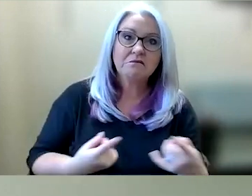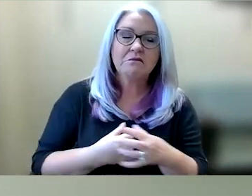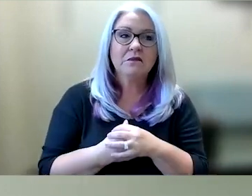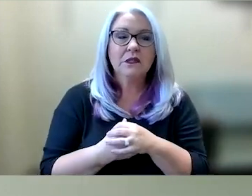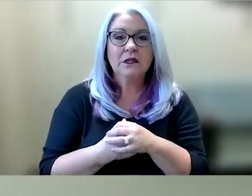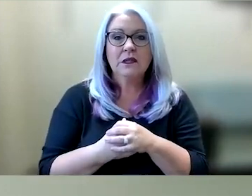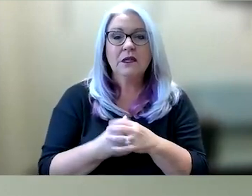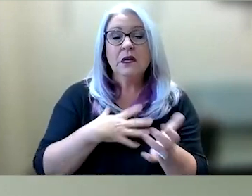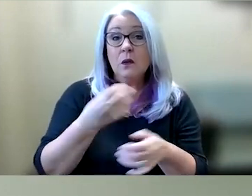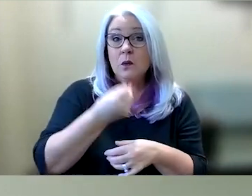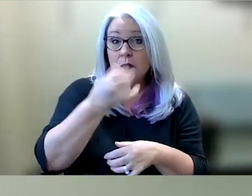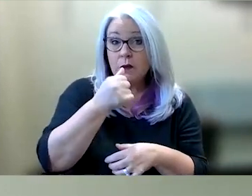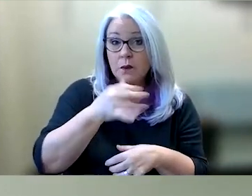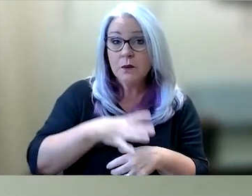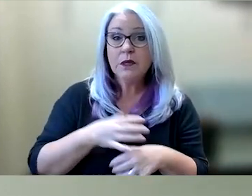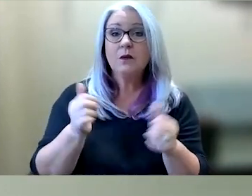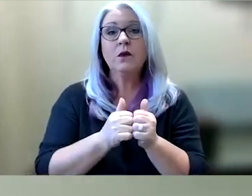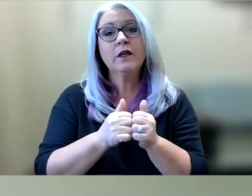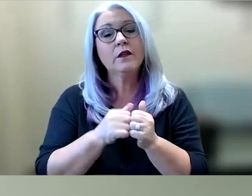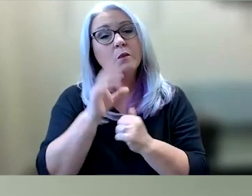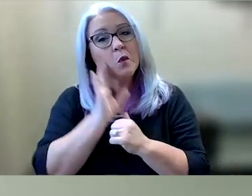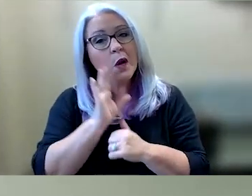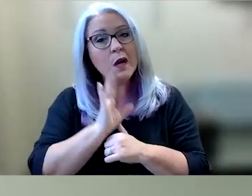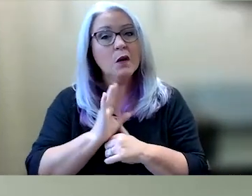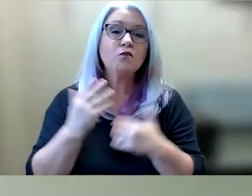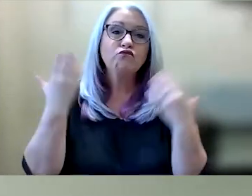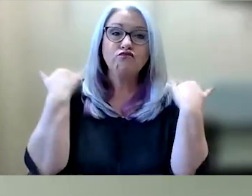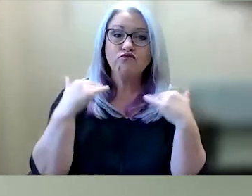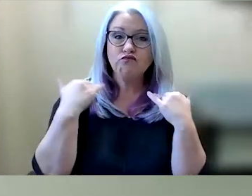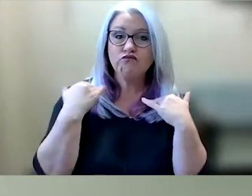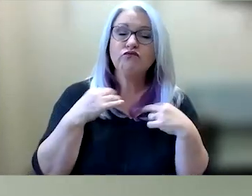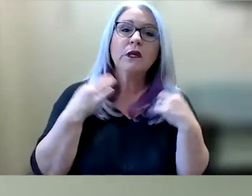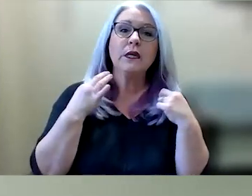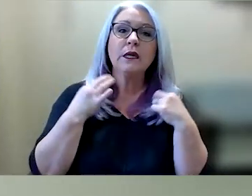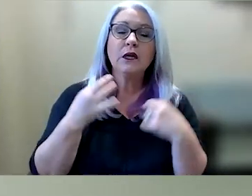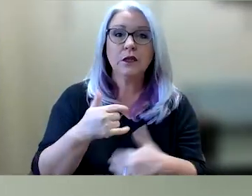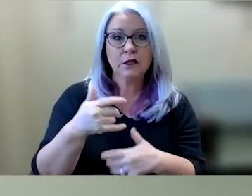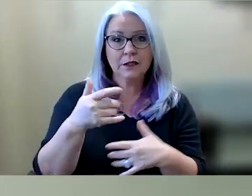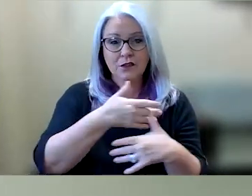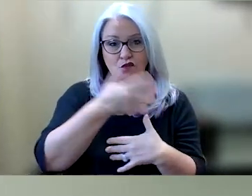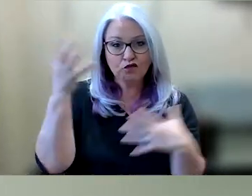woman with brown, medium length hair. I'm wearing a dark green shirt. And I have a blurred